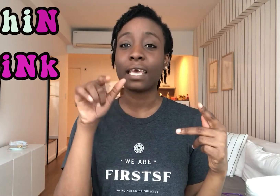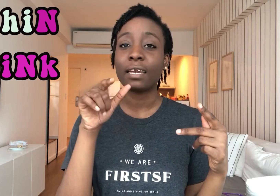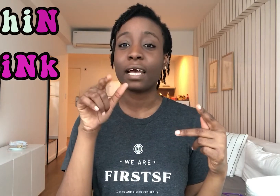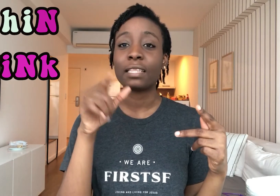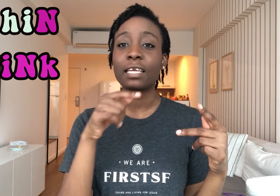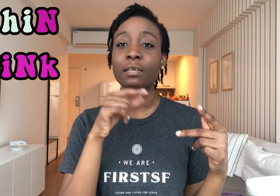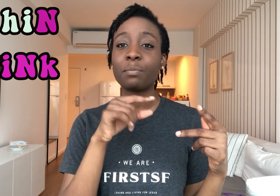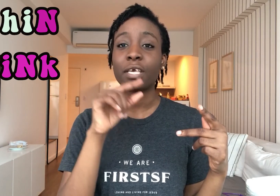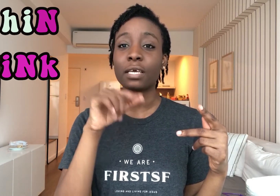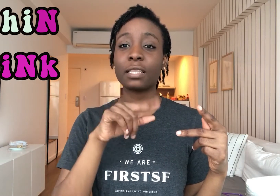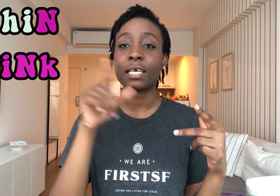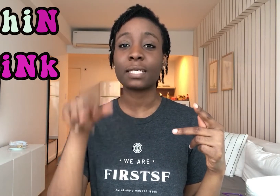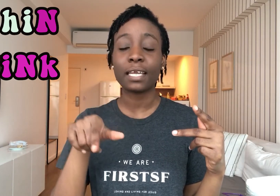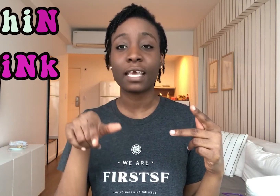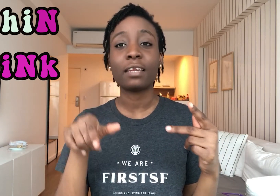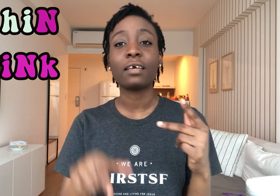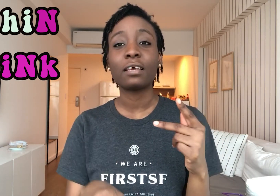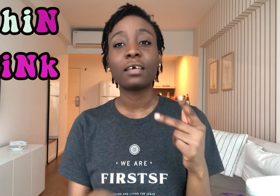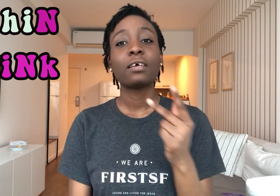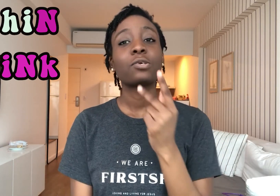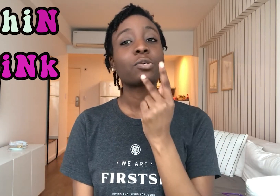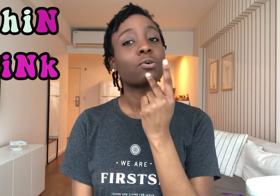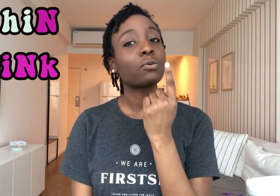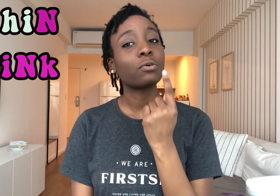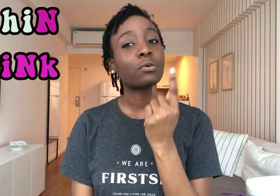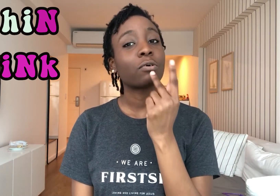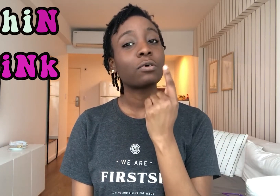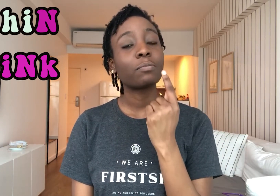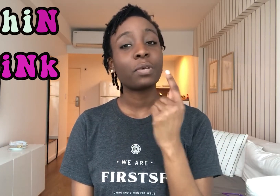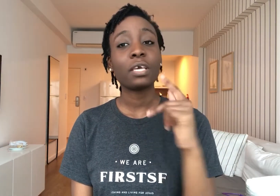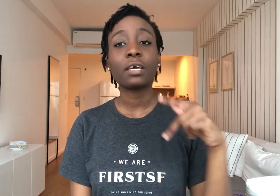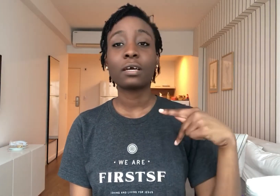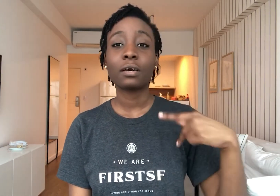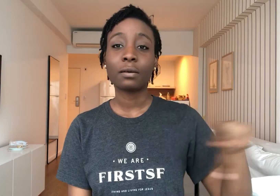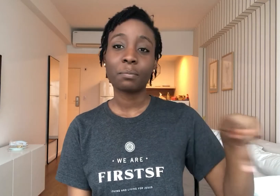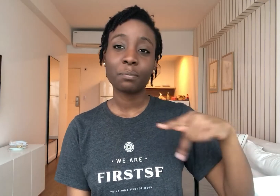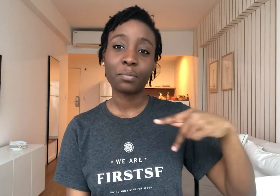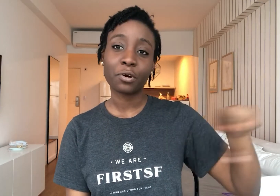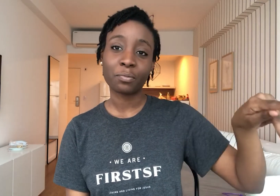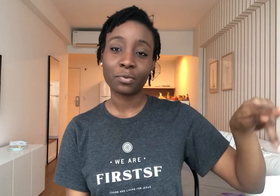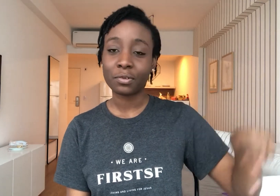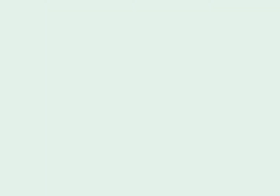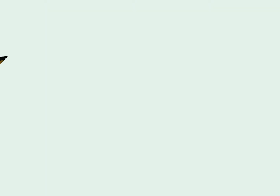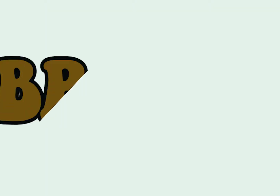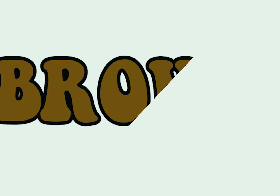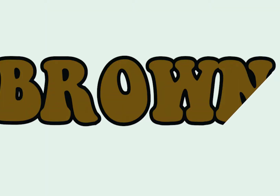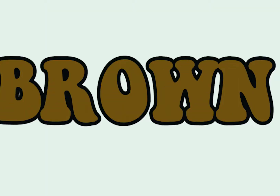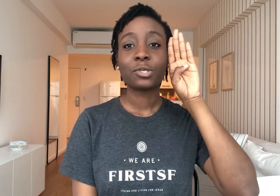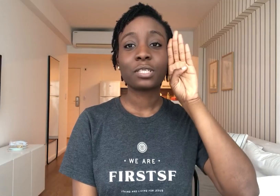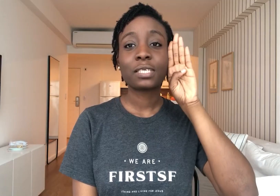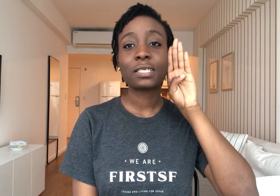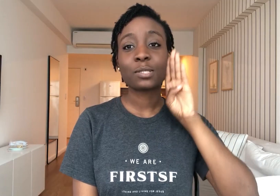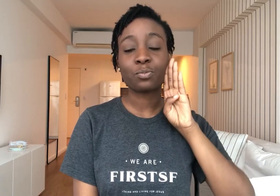n and then in pink there's an n so pink and then purple. So this is